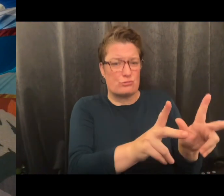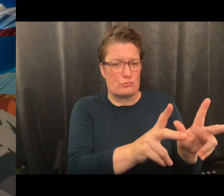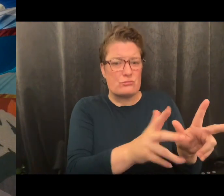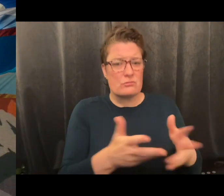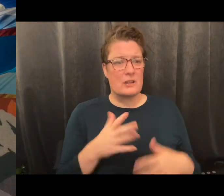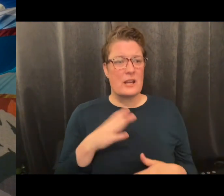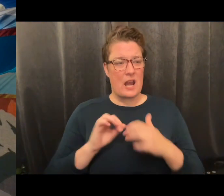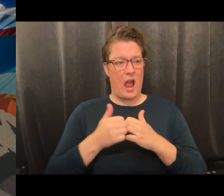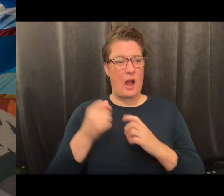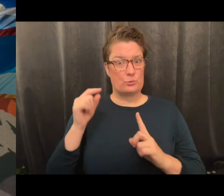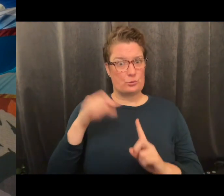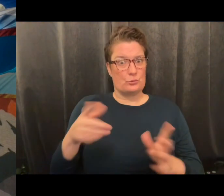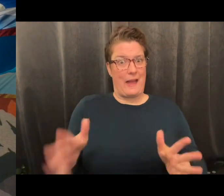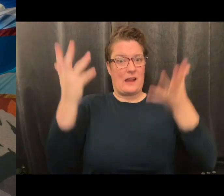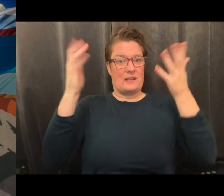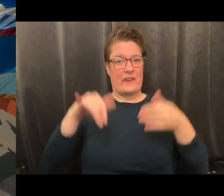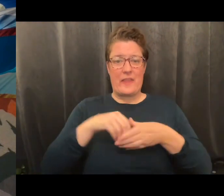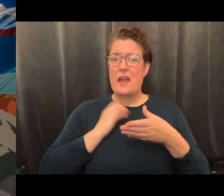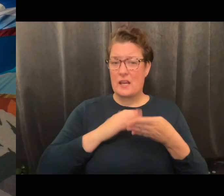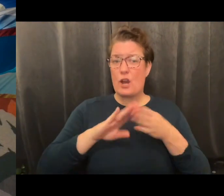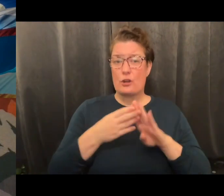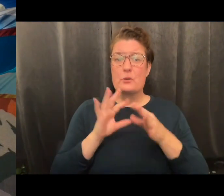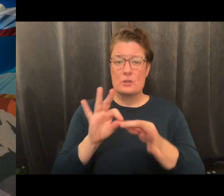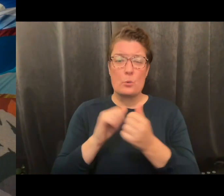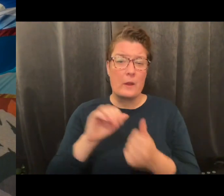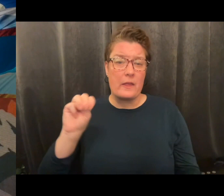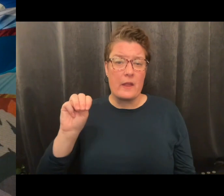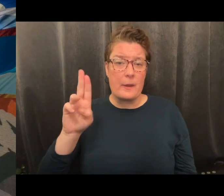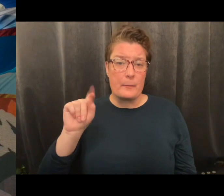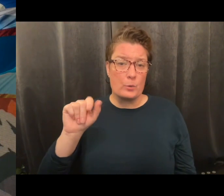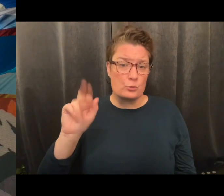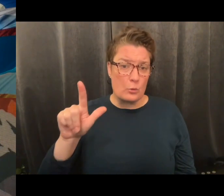of people, you know, institutional giving is still seen as like "the way"